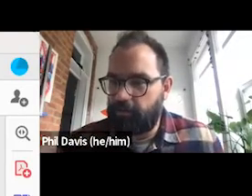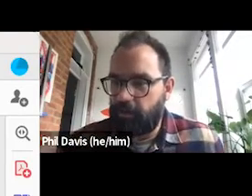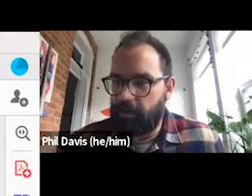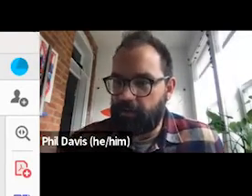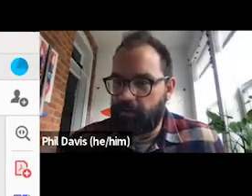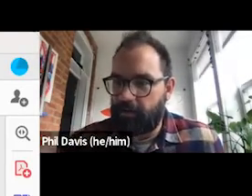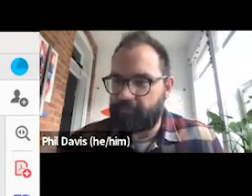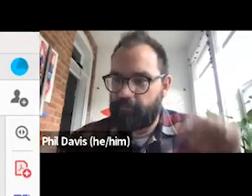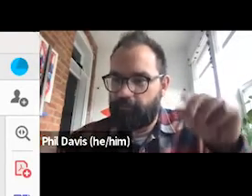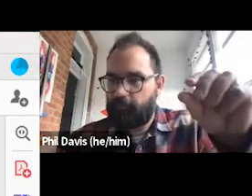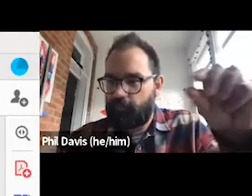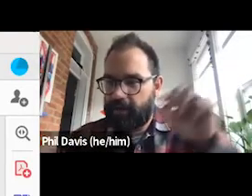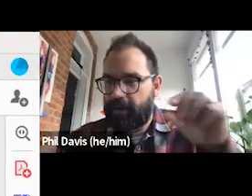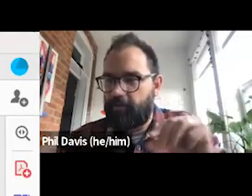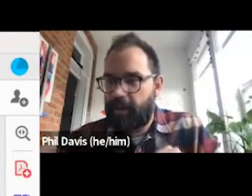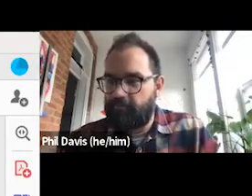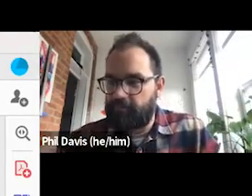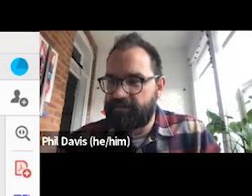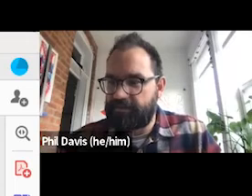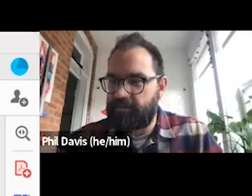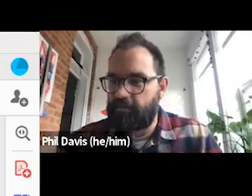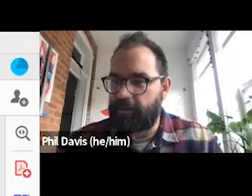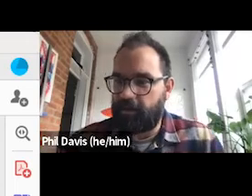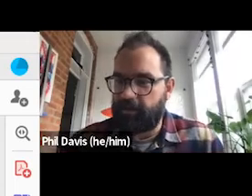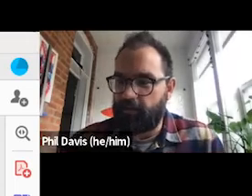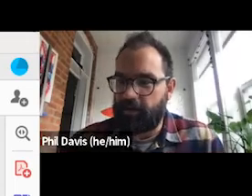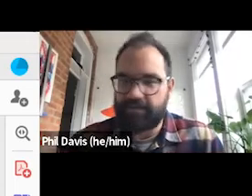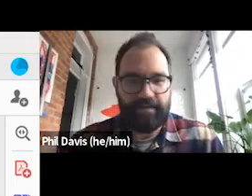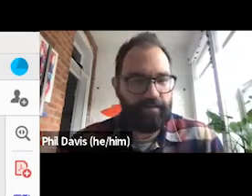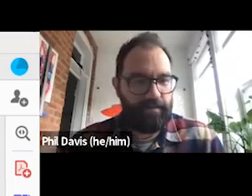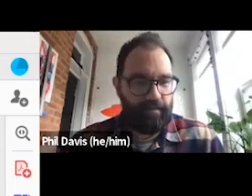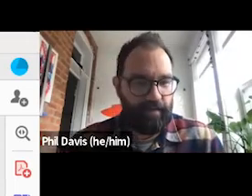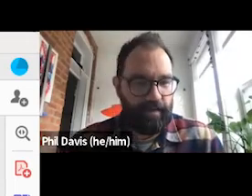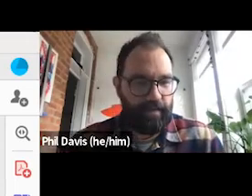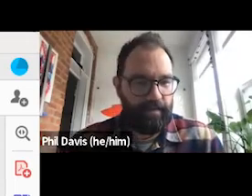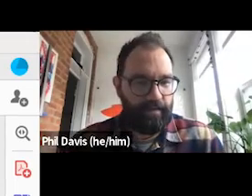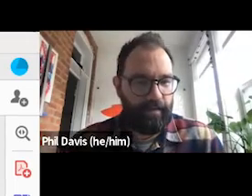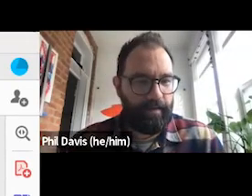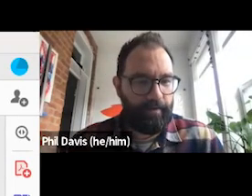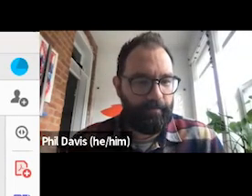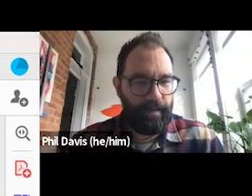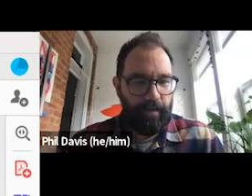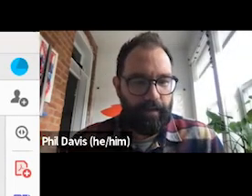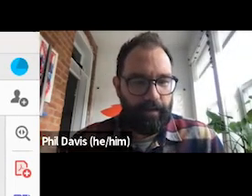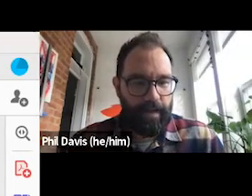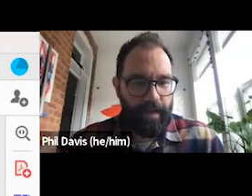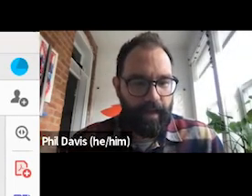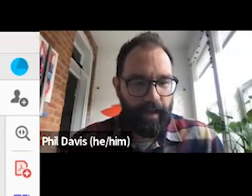And you don't have to breakout every single like itemized thing. Yeah.